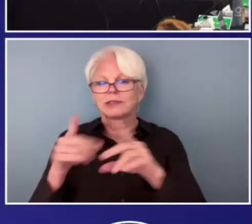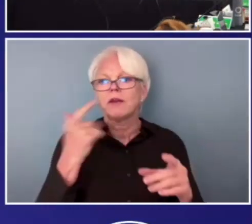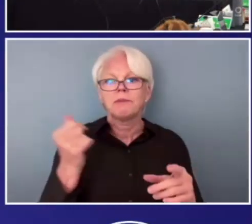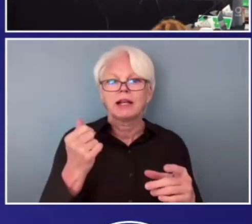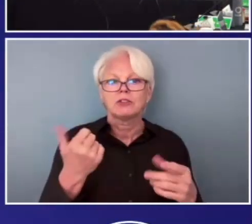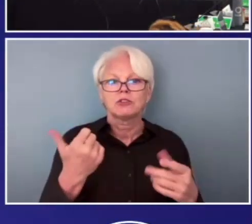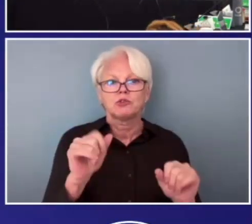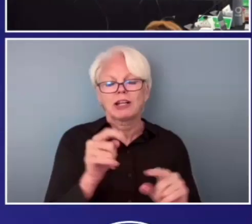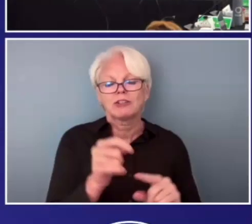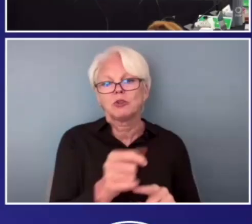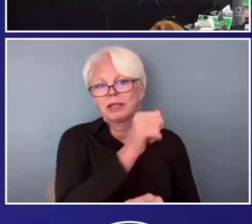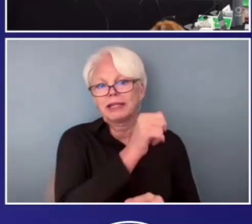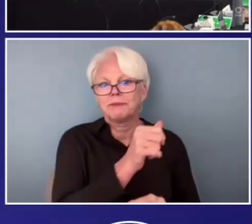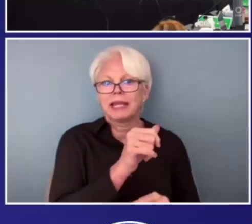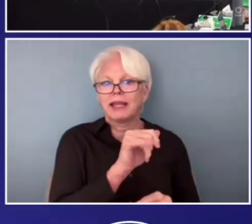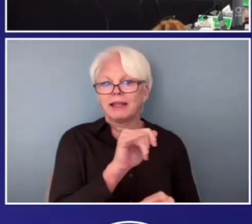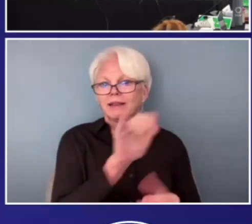confusion. Yeah.